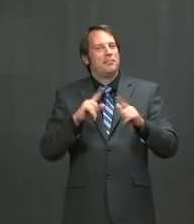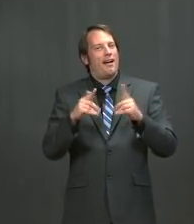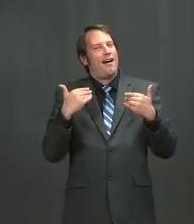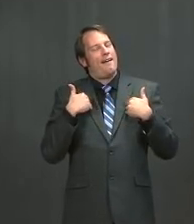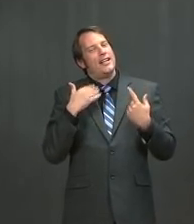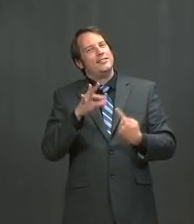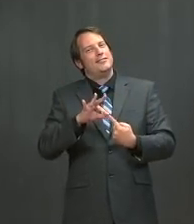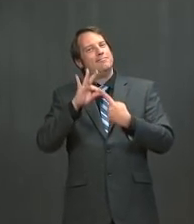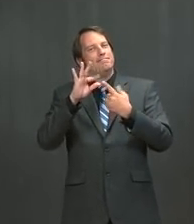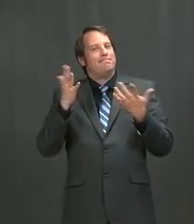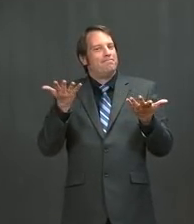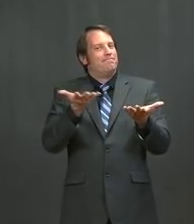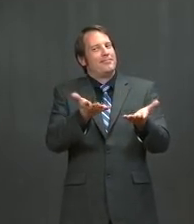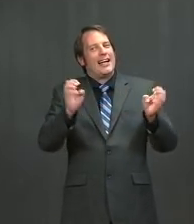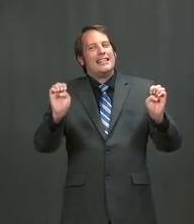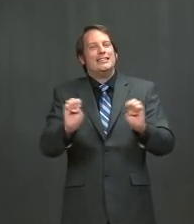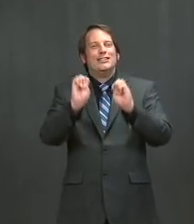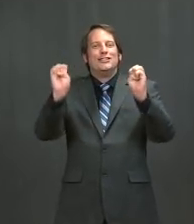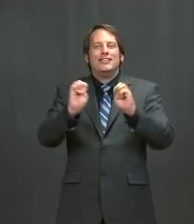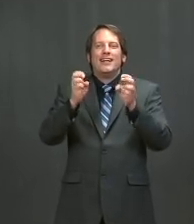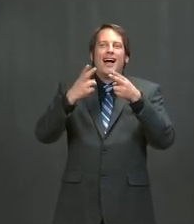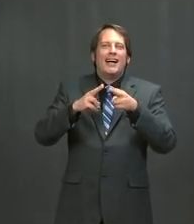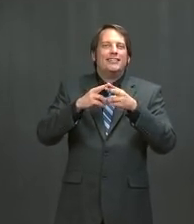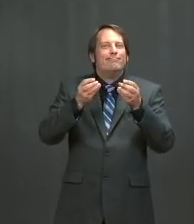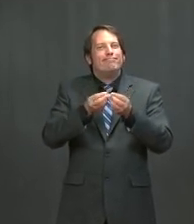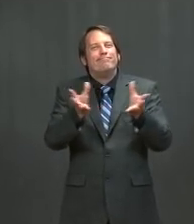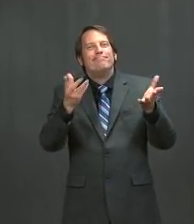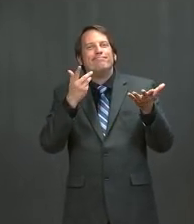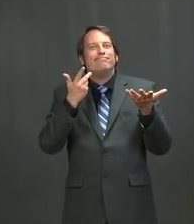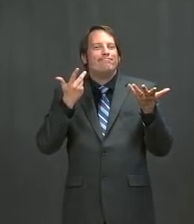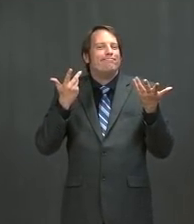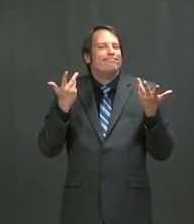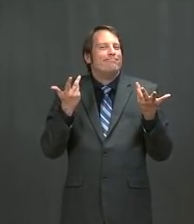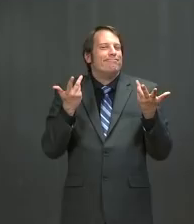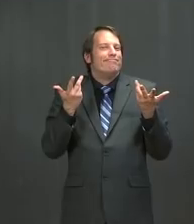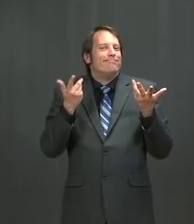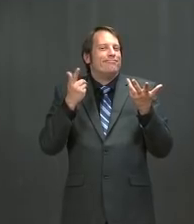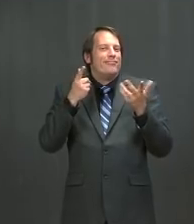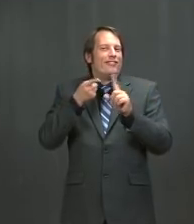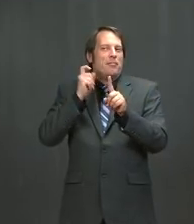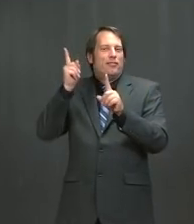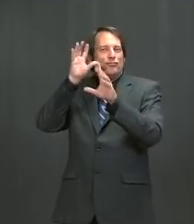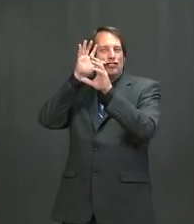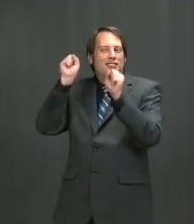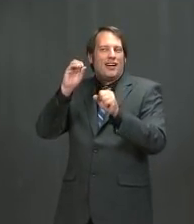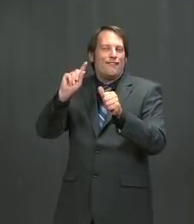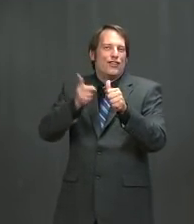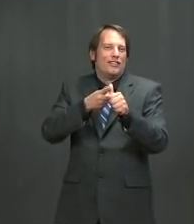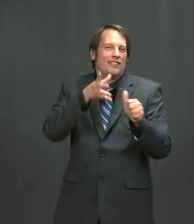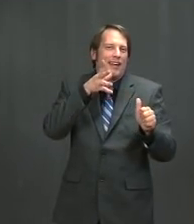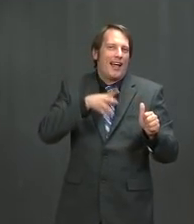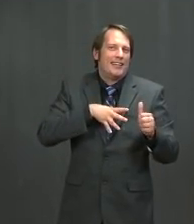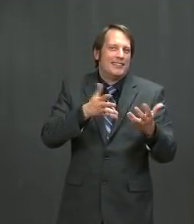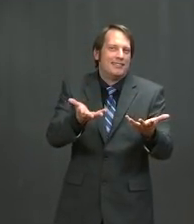Easter eggs for all of you from -- from the President and the First Lady. The Press: Is the bunny taking questions?